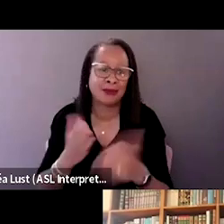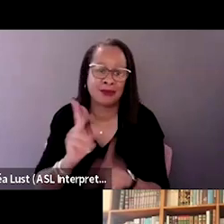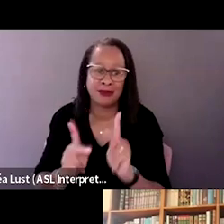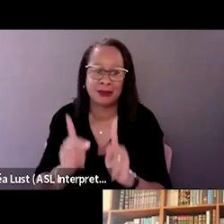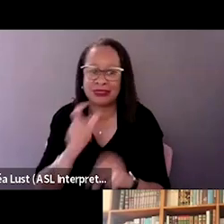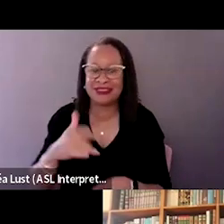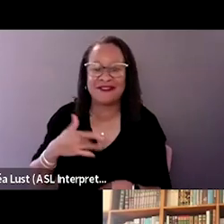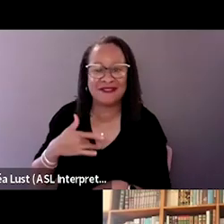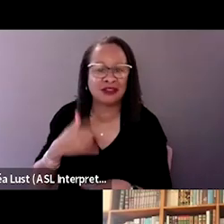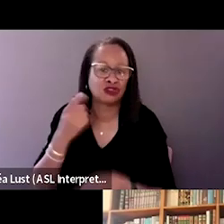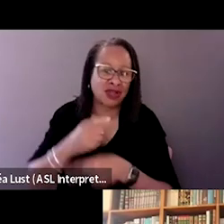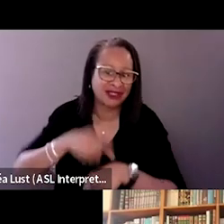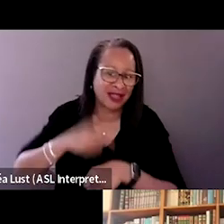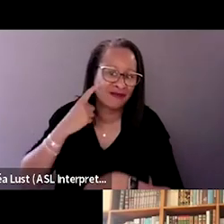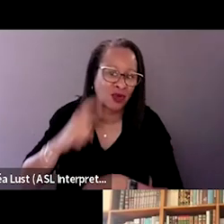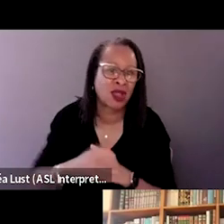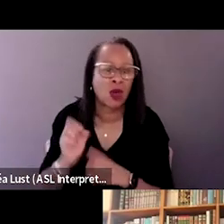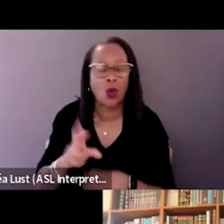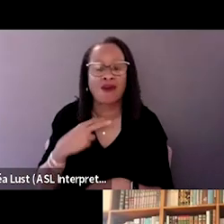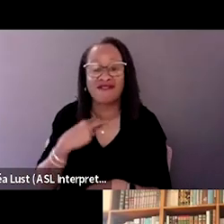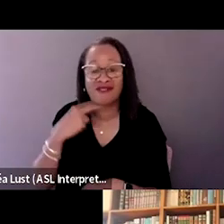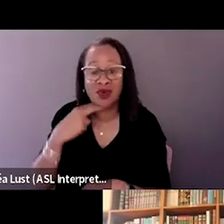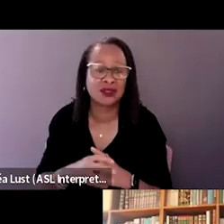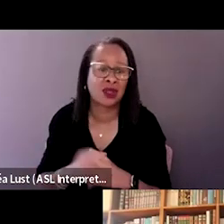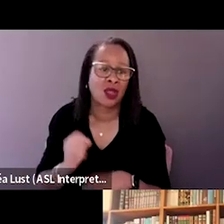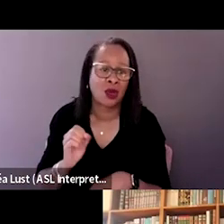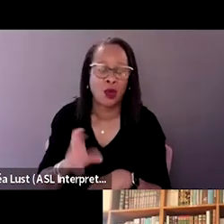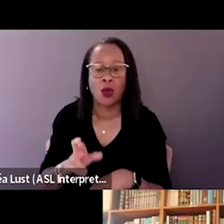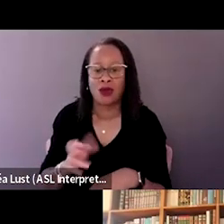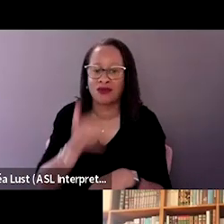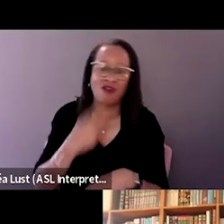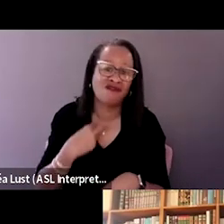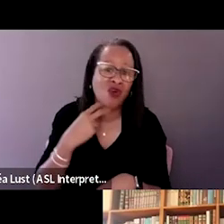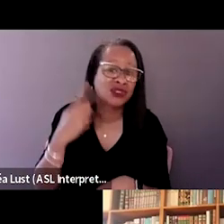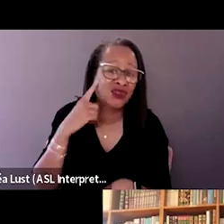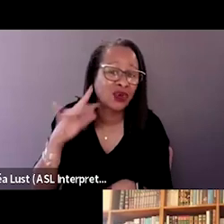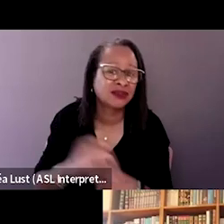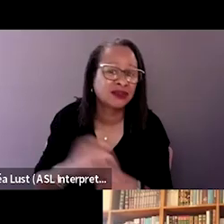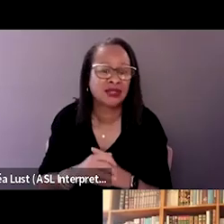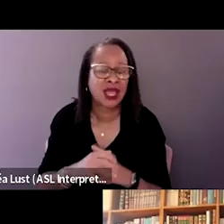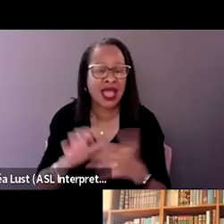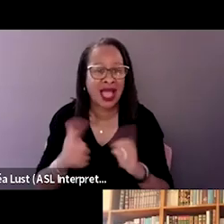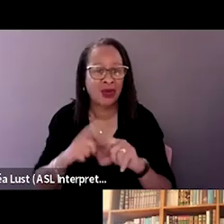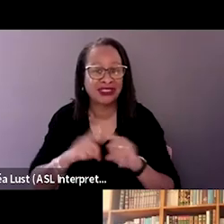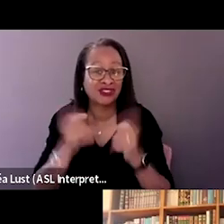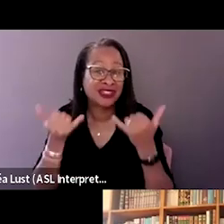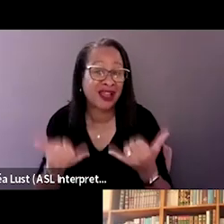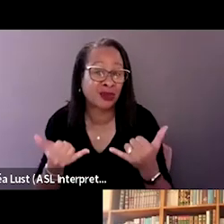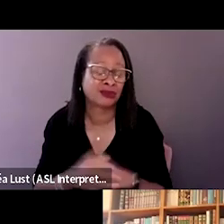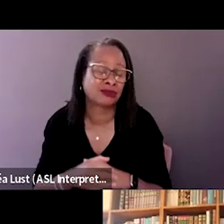it's the right time for, or the voice wasn't the right voice for it, and how it's different now that aspect